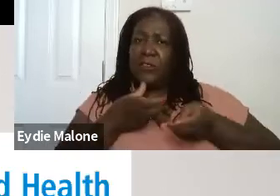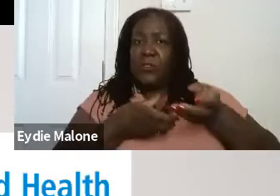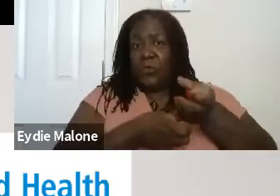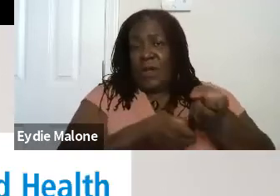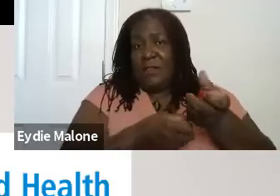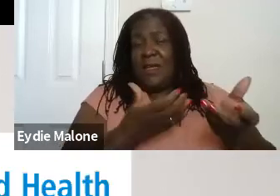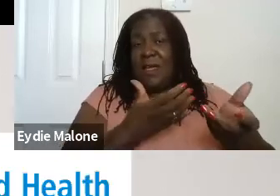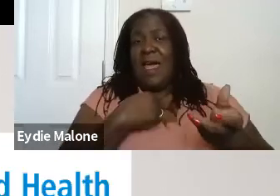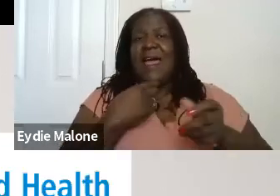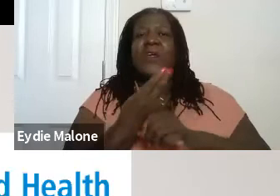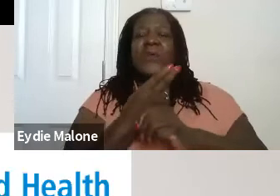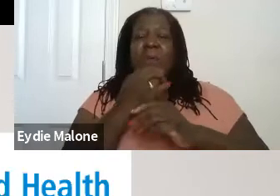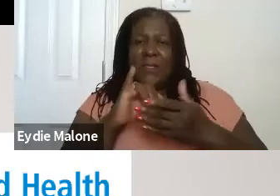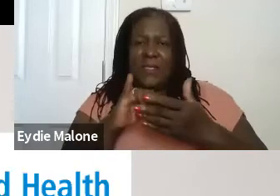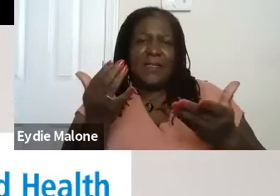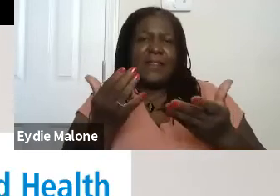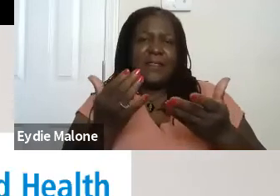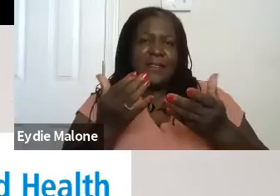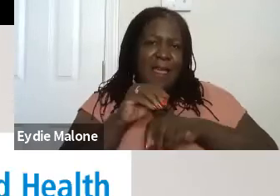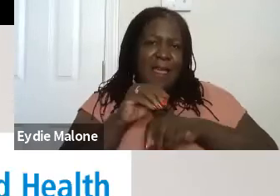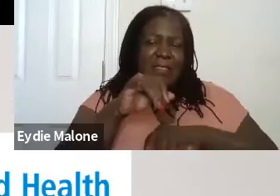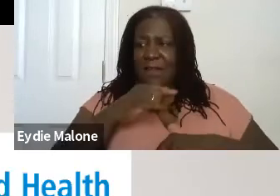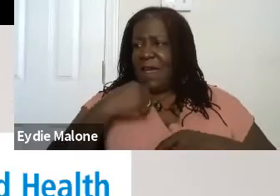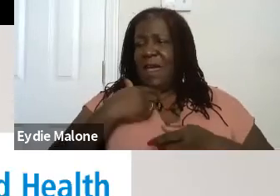I can use. And if I'm your primary care doctor I'm going to tell you all the things I just